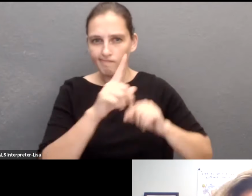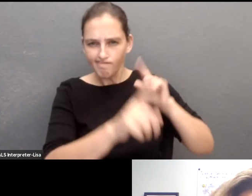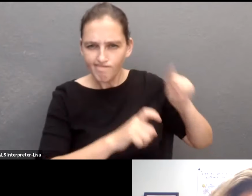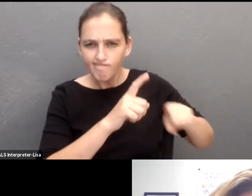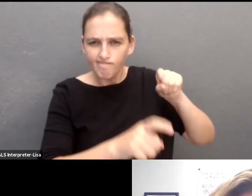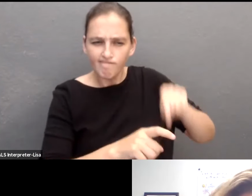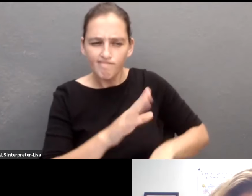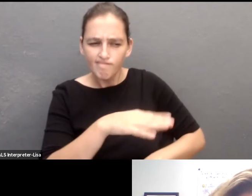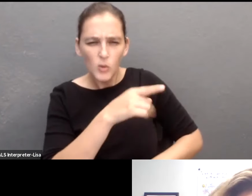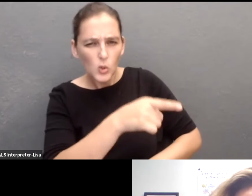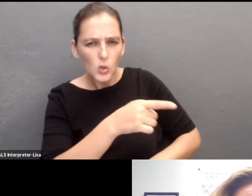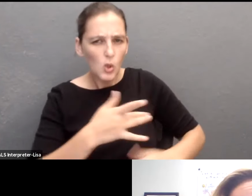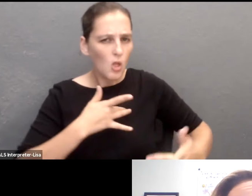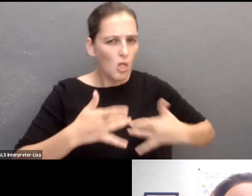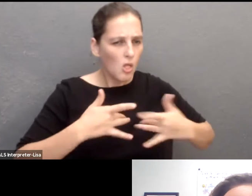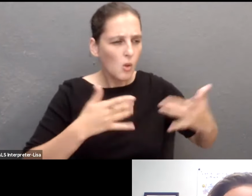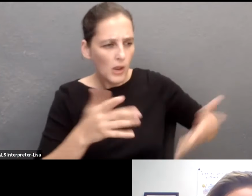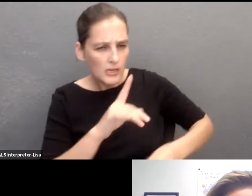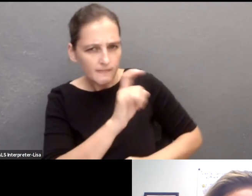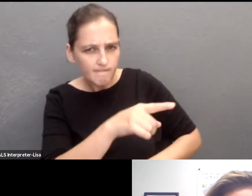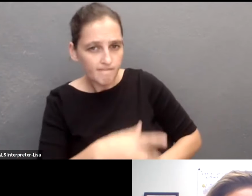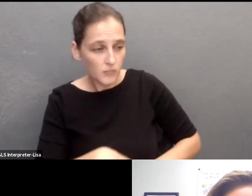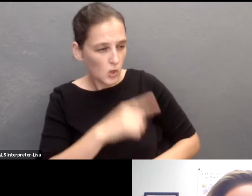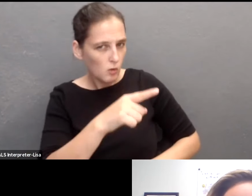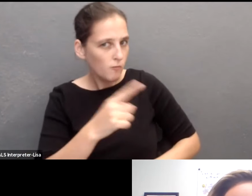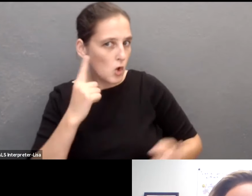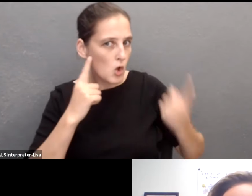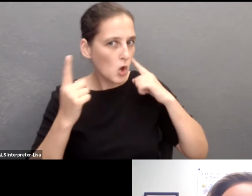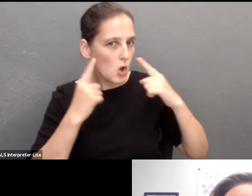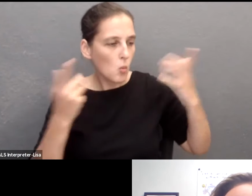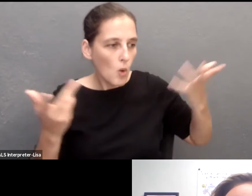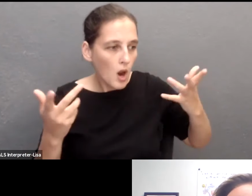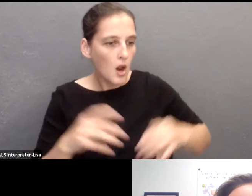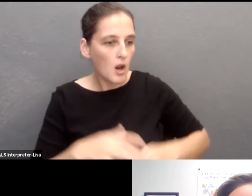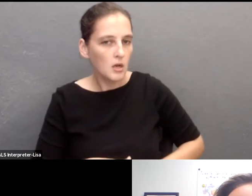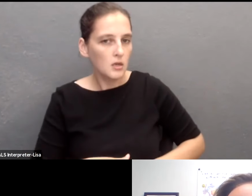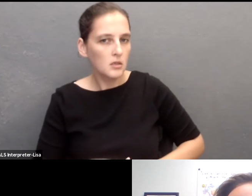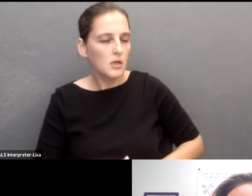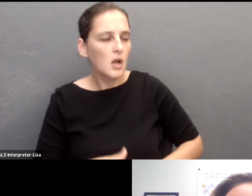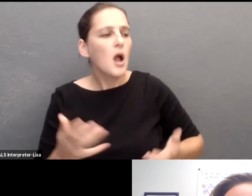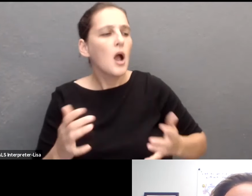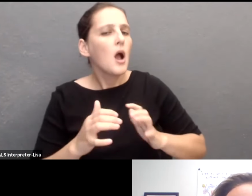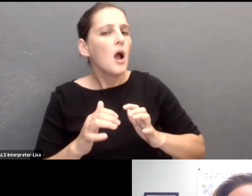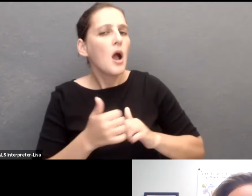you most worried about? What have you heard? What would you need to hear to make you willing